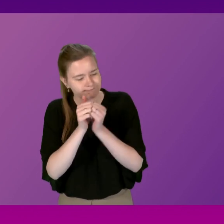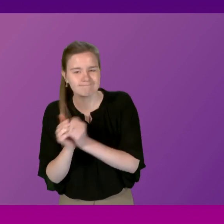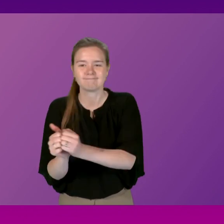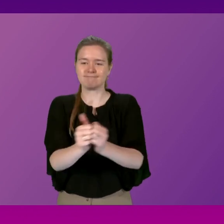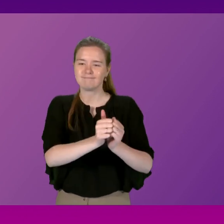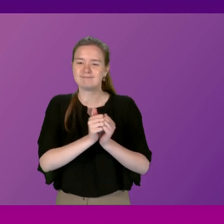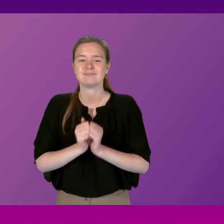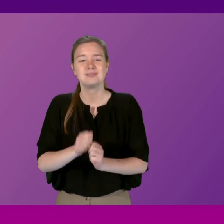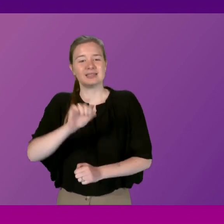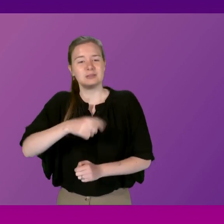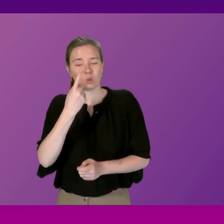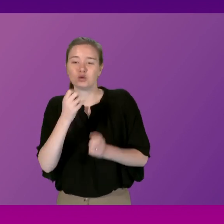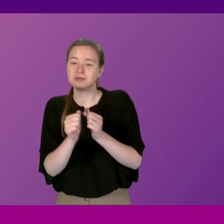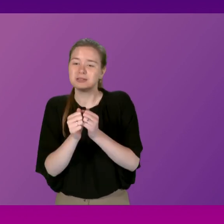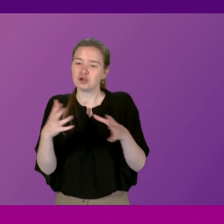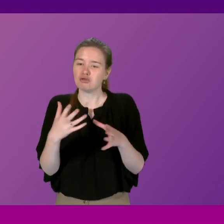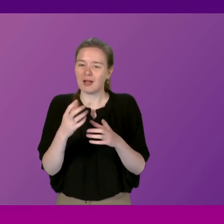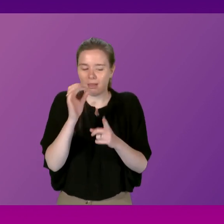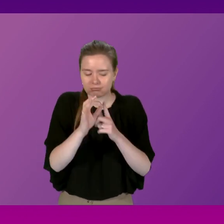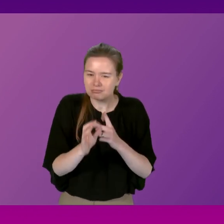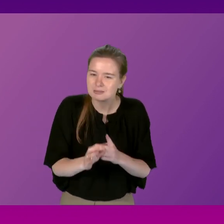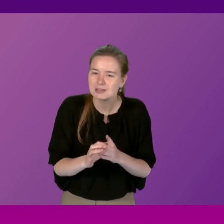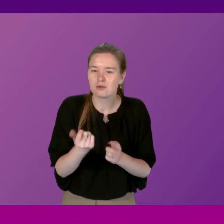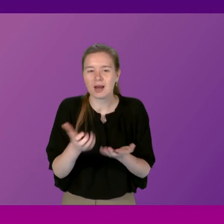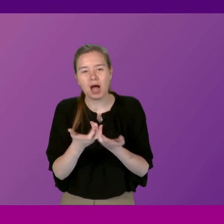Although we may disagree on the finer points of implementation, or about who is most to